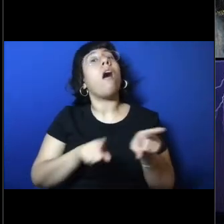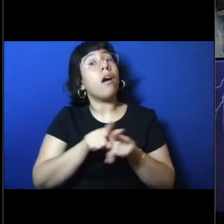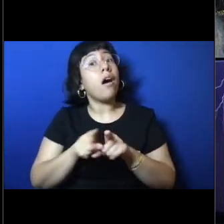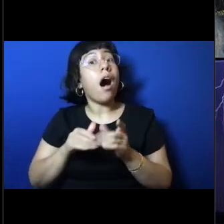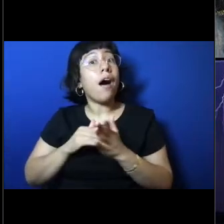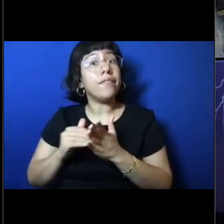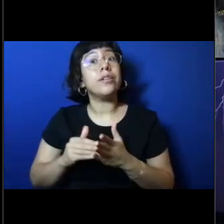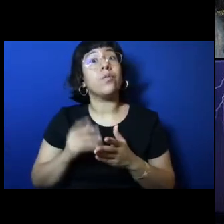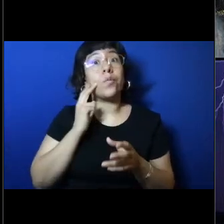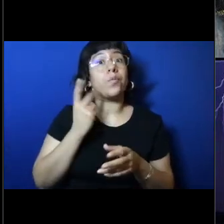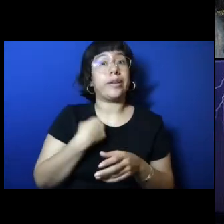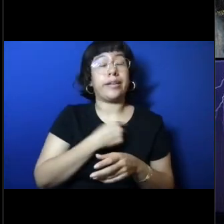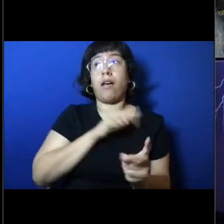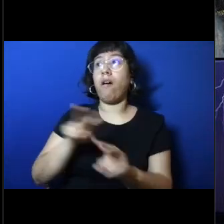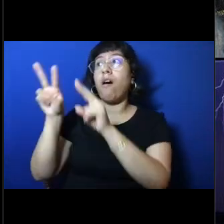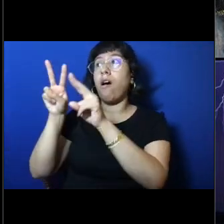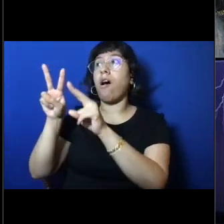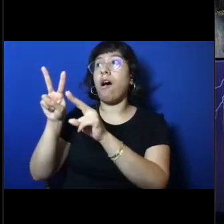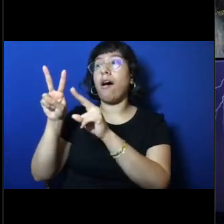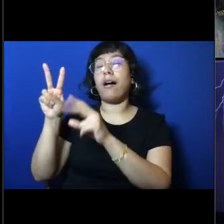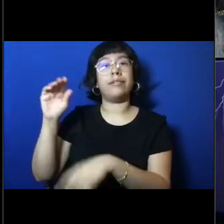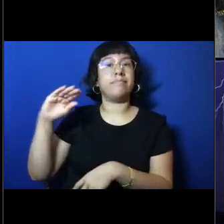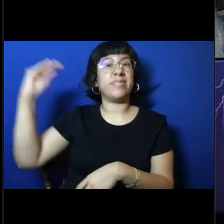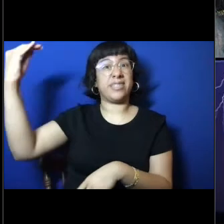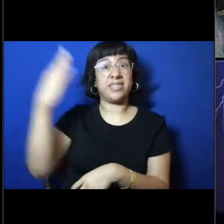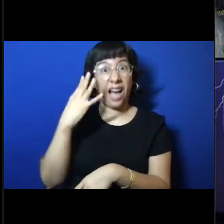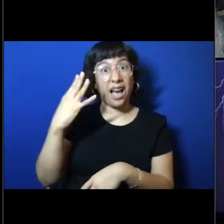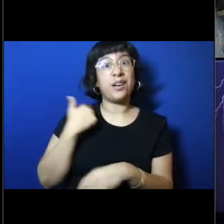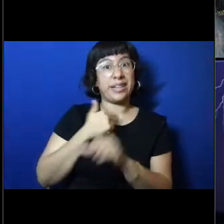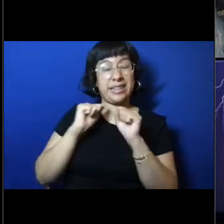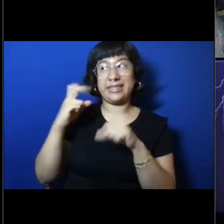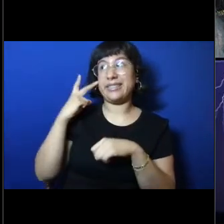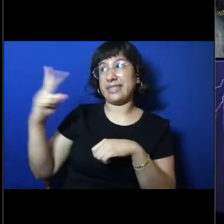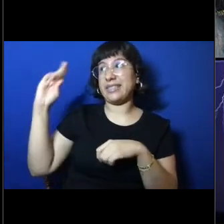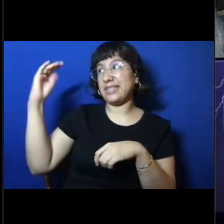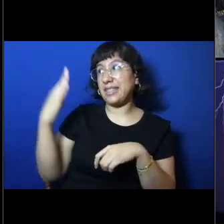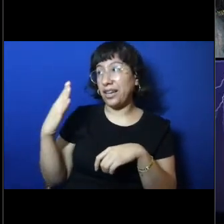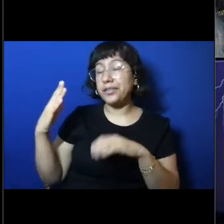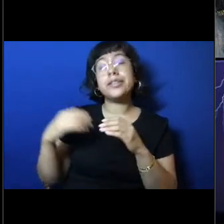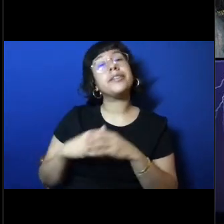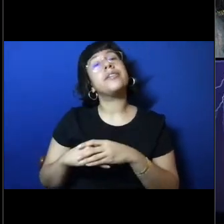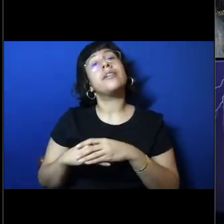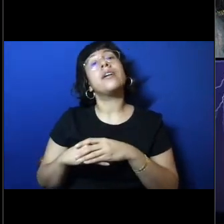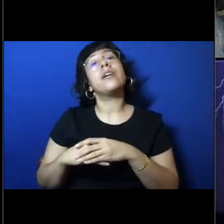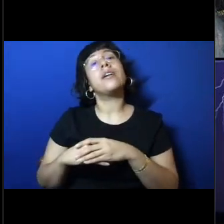And that's a really fascinating field that. But basically all I'm going to say is that a lot of the Earth's weather